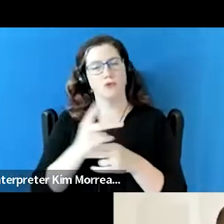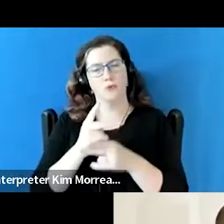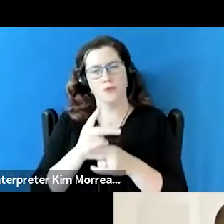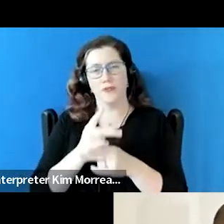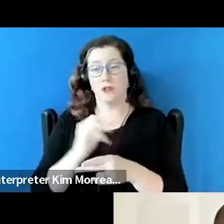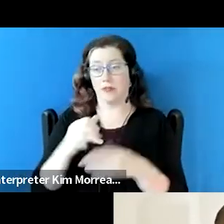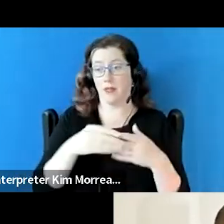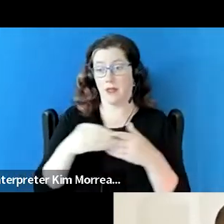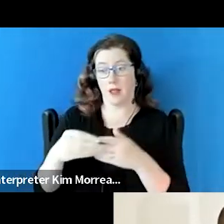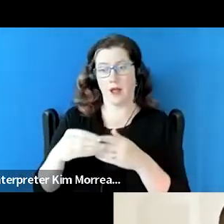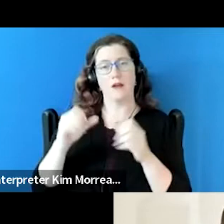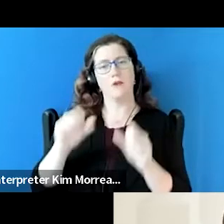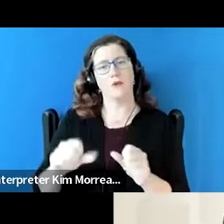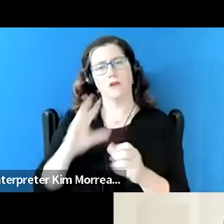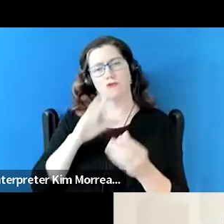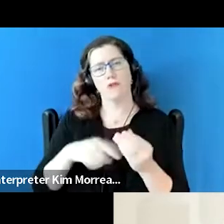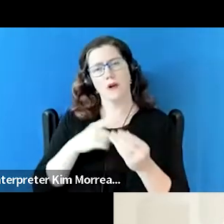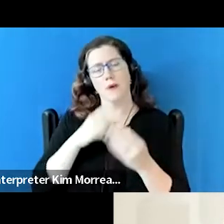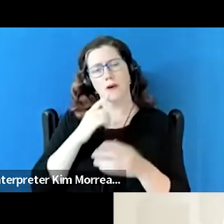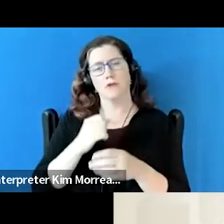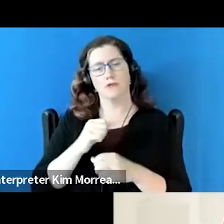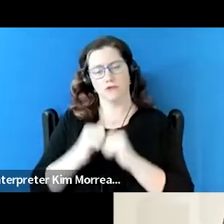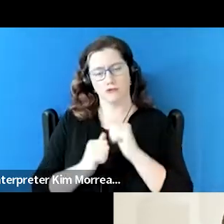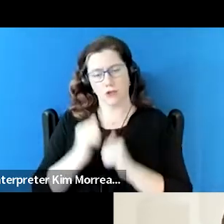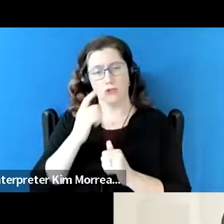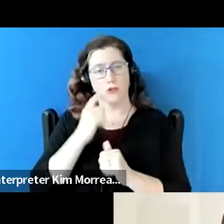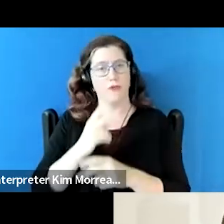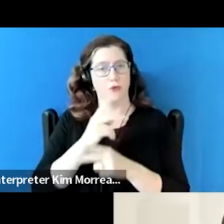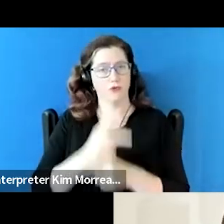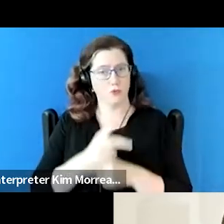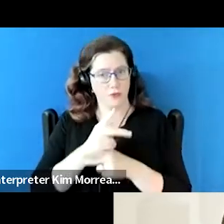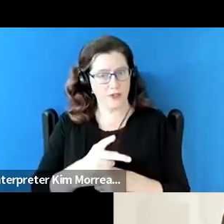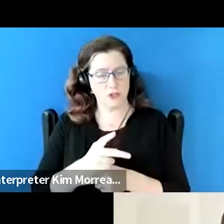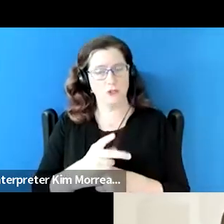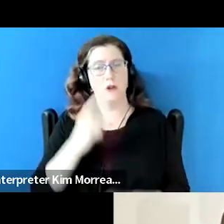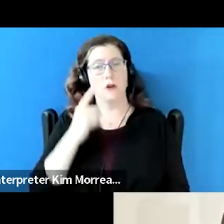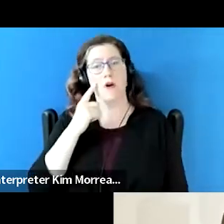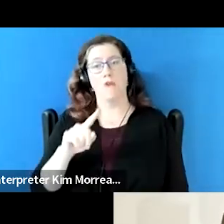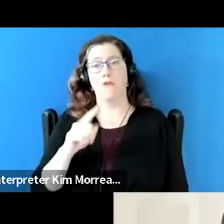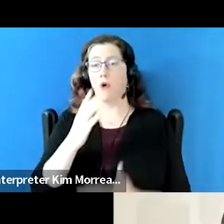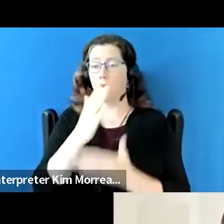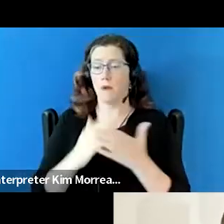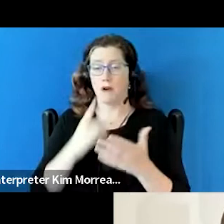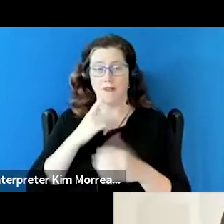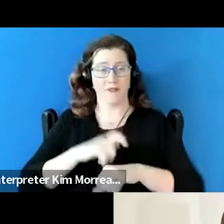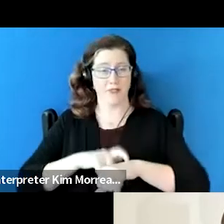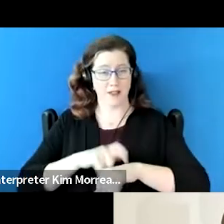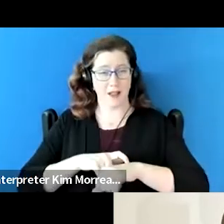we kind of talk about a structure for supervision. That for a portion of the time, we do focus,